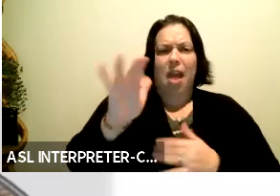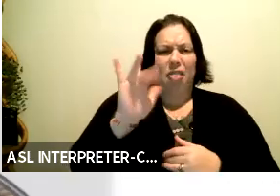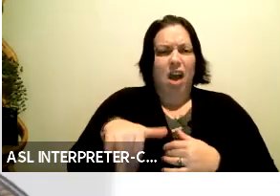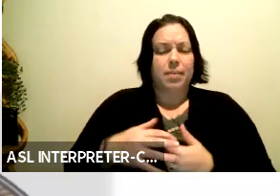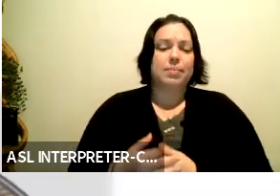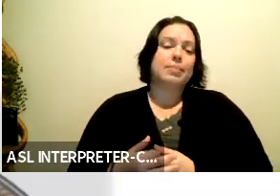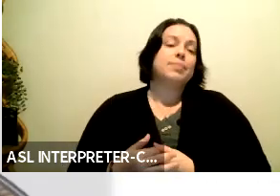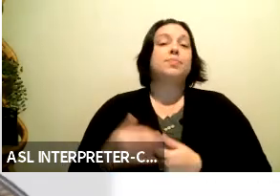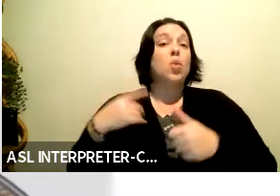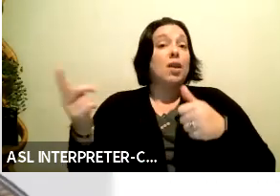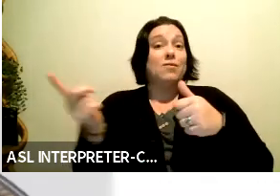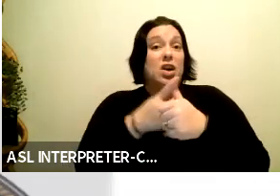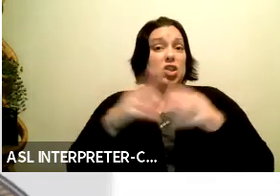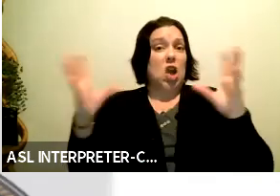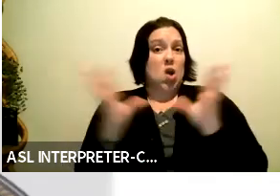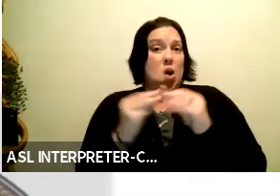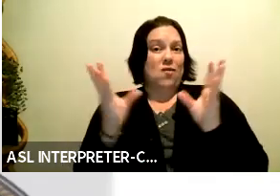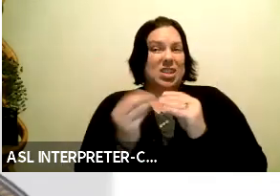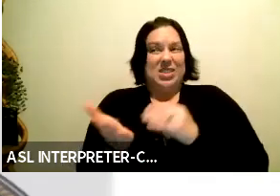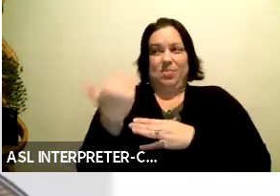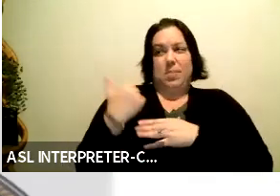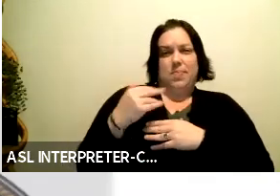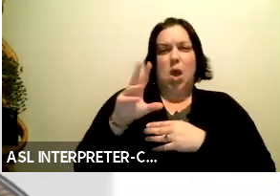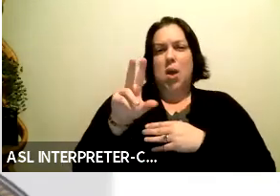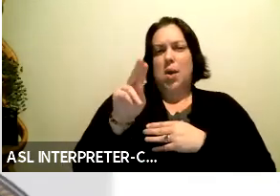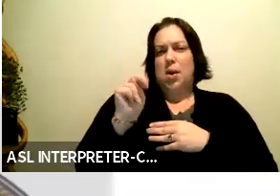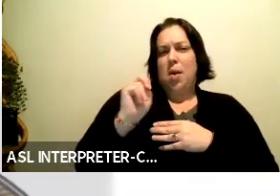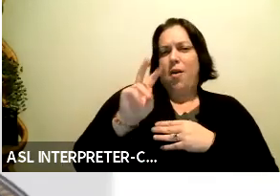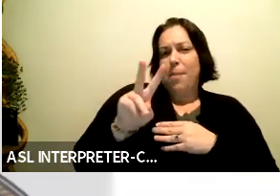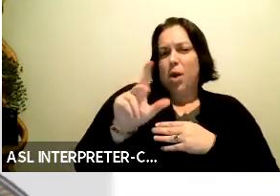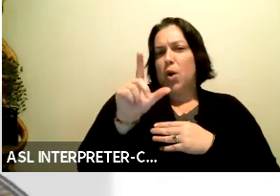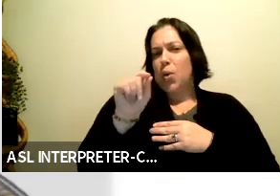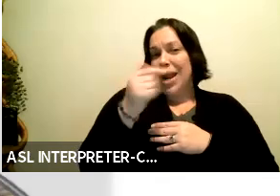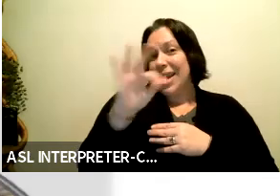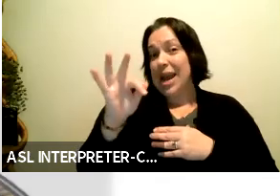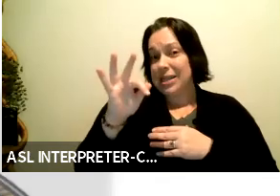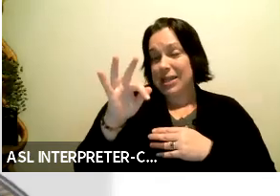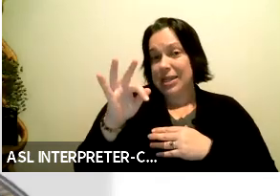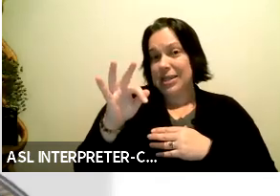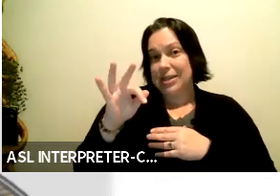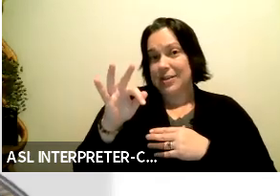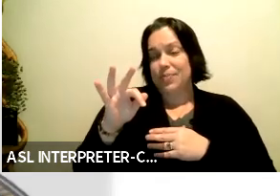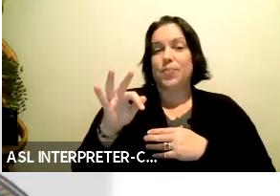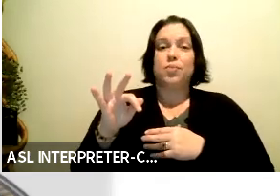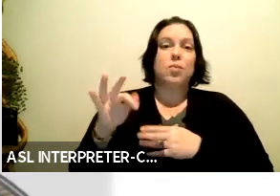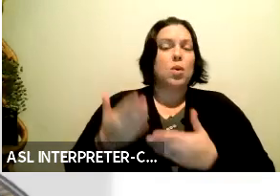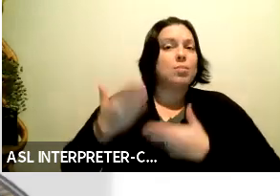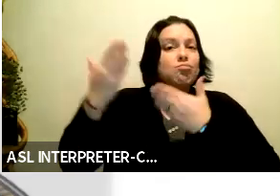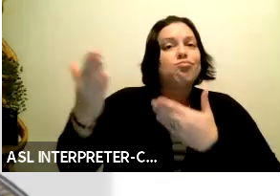functional needs conference in November of 2019, and we brought out subject matter experts from the